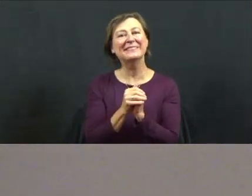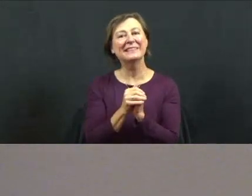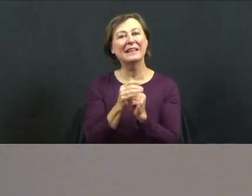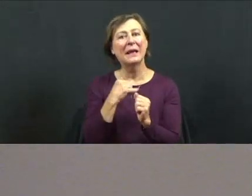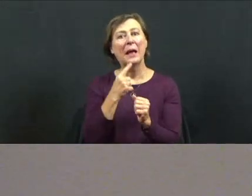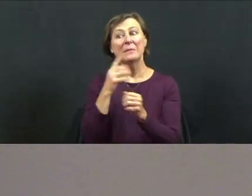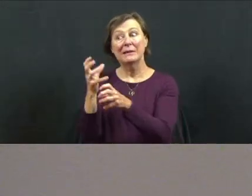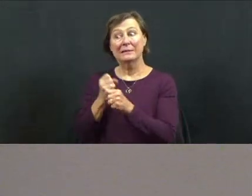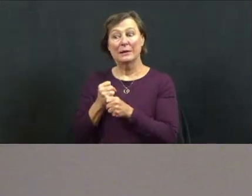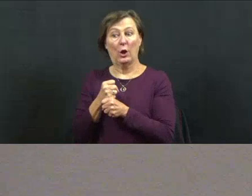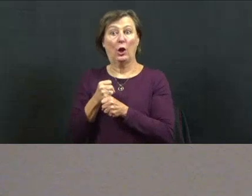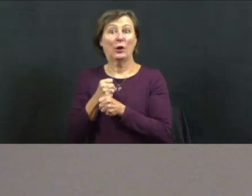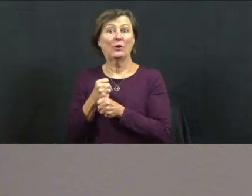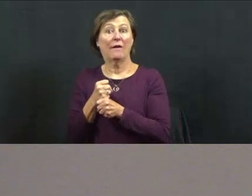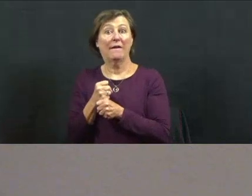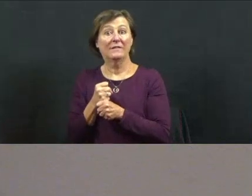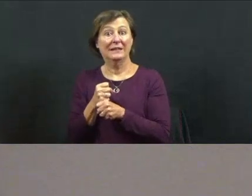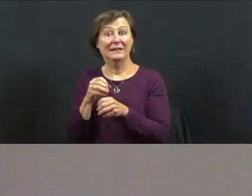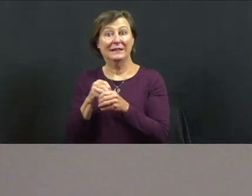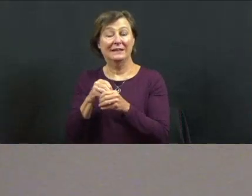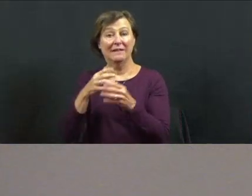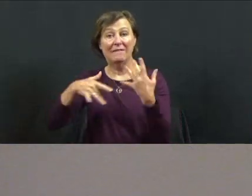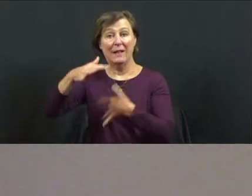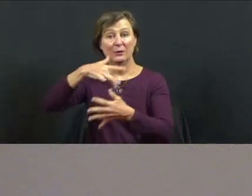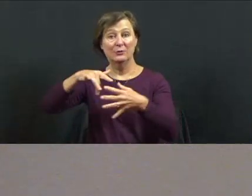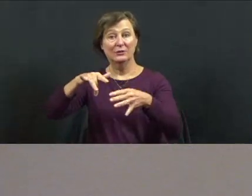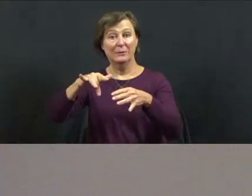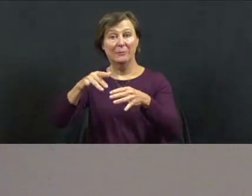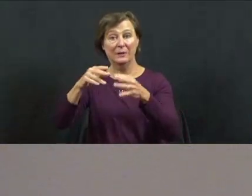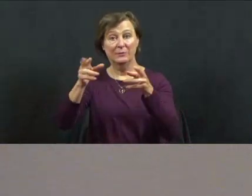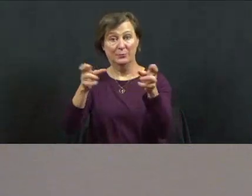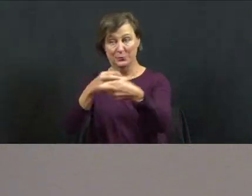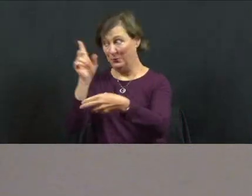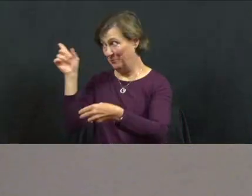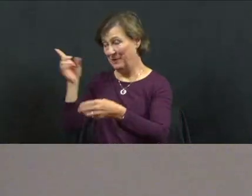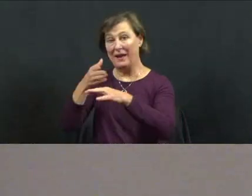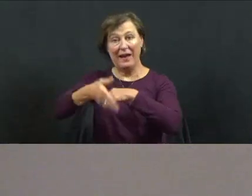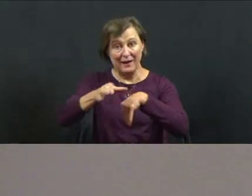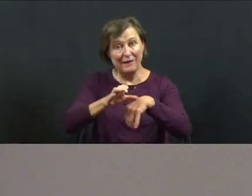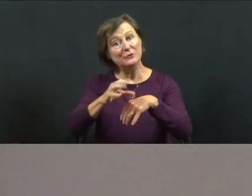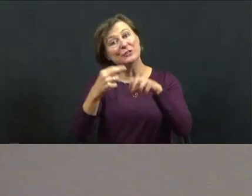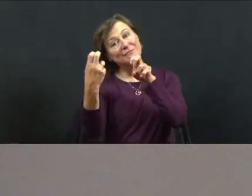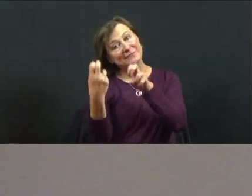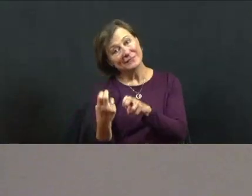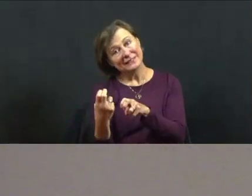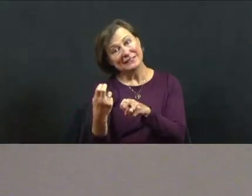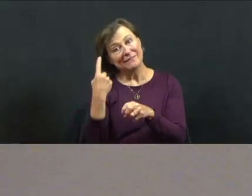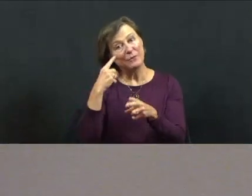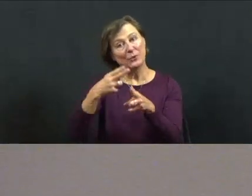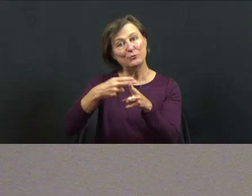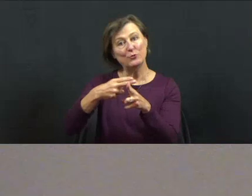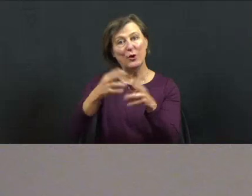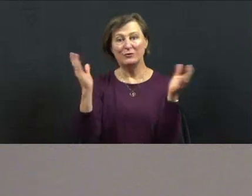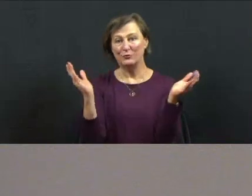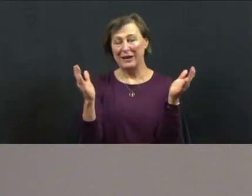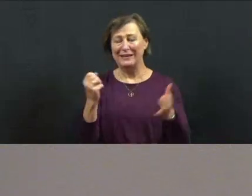coffee in the fellowship hall after the service, and sitting down with you for a short chat.